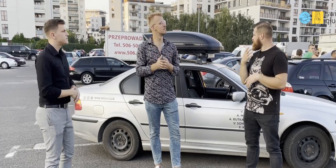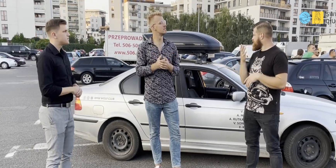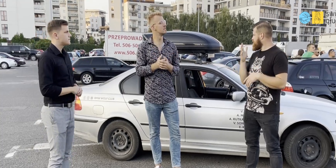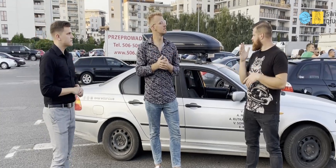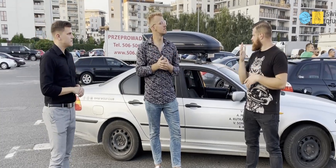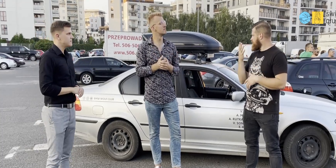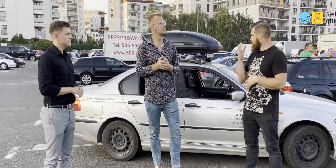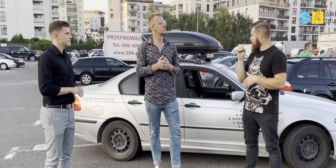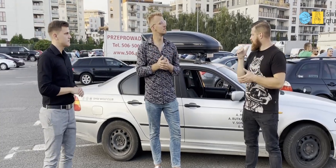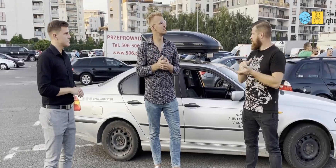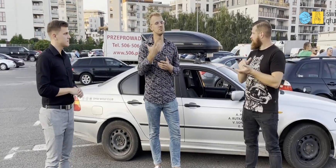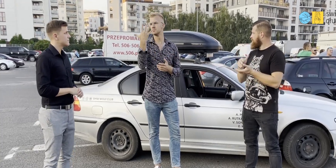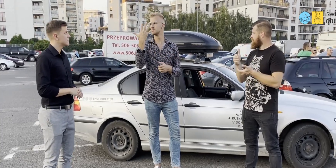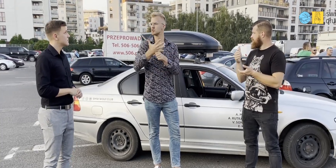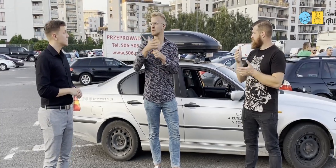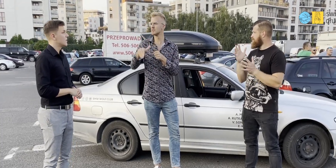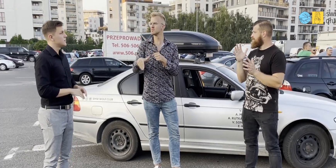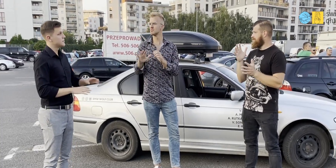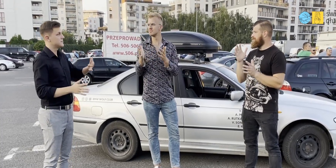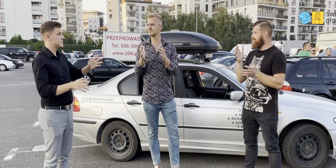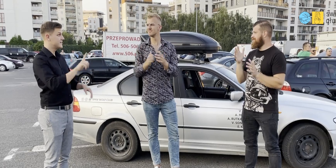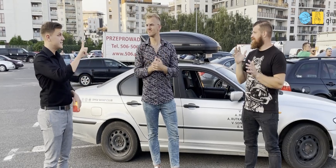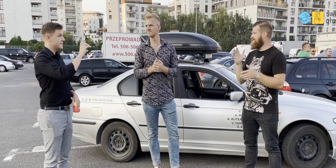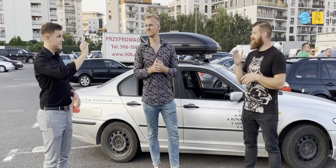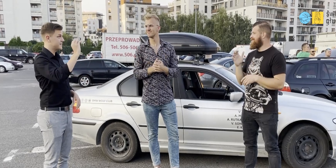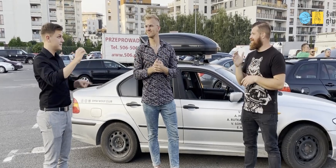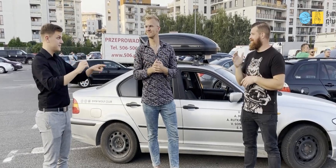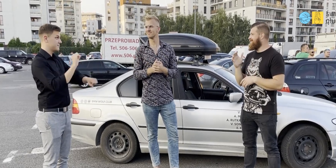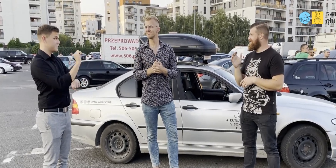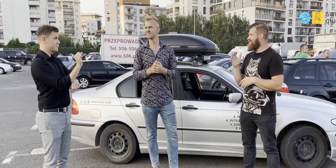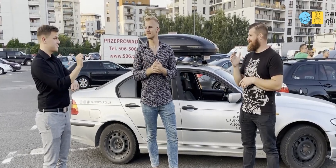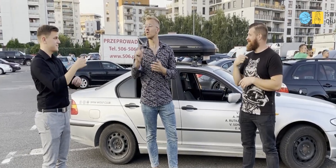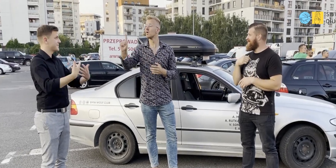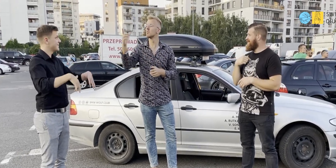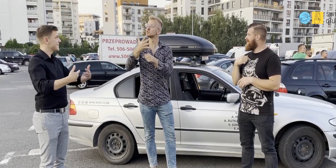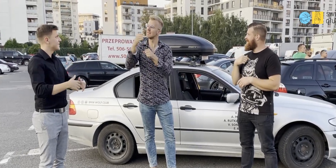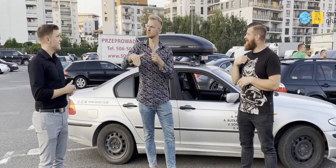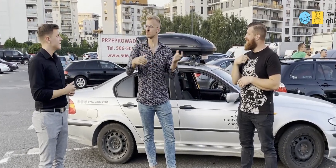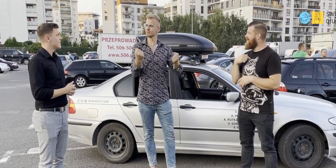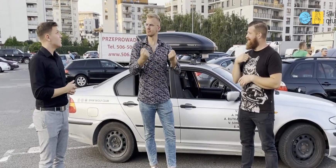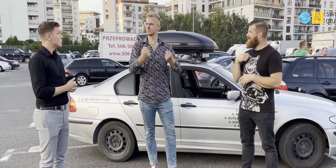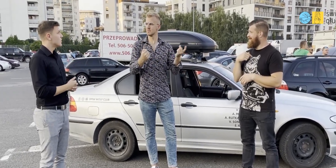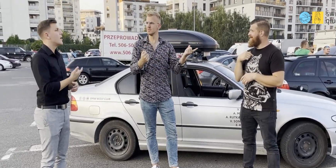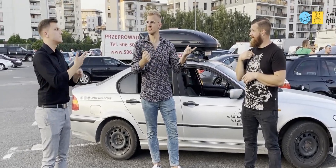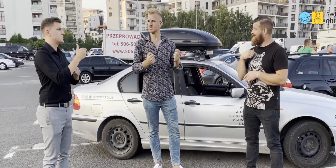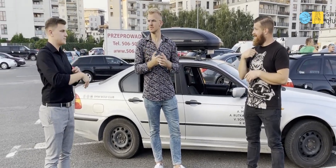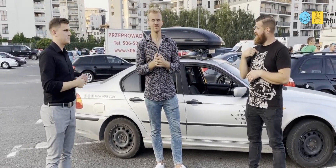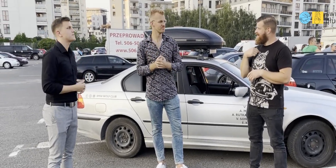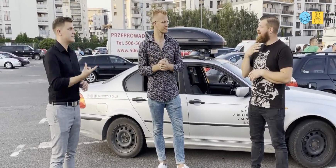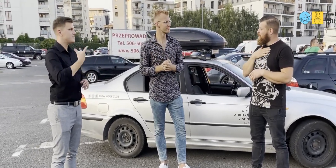[G] About 50k, but I'd like